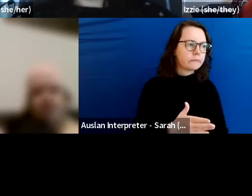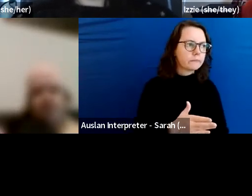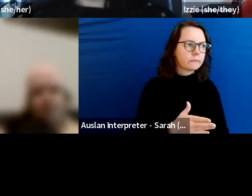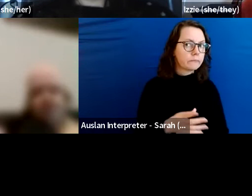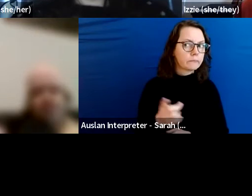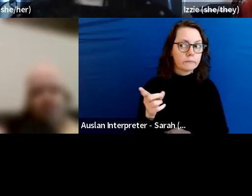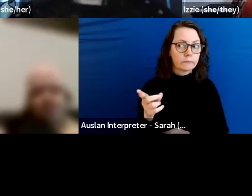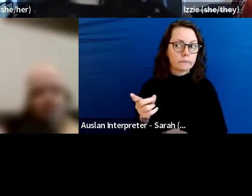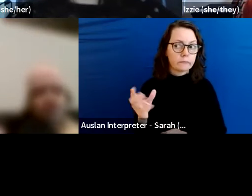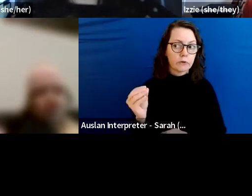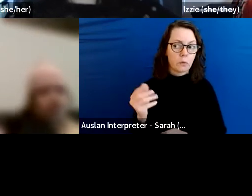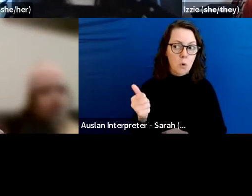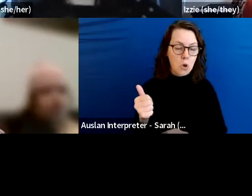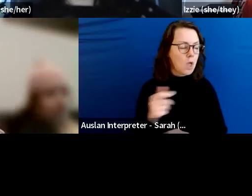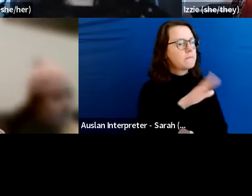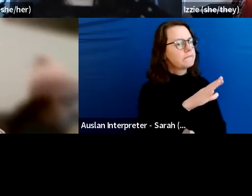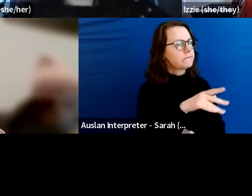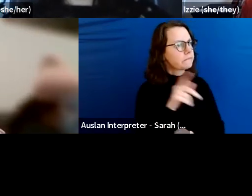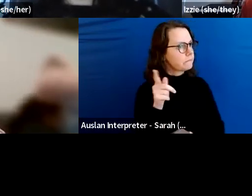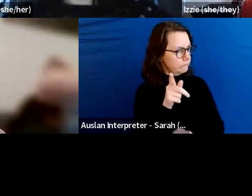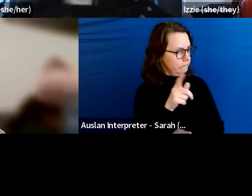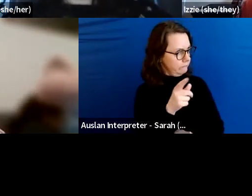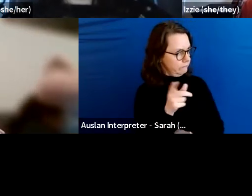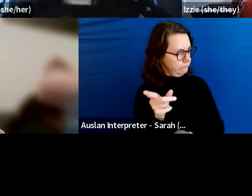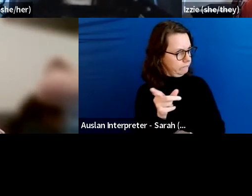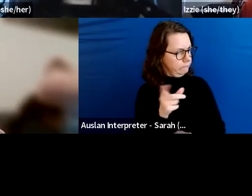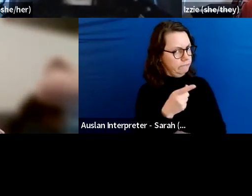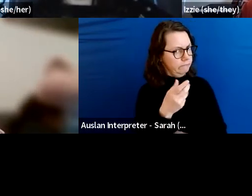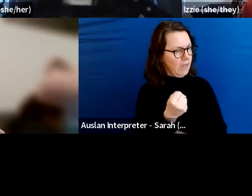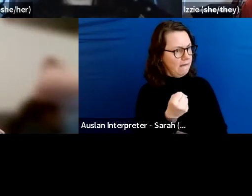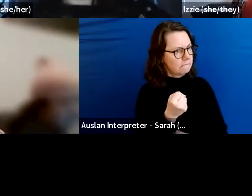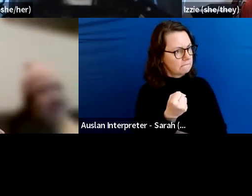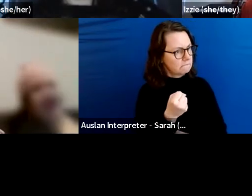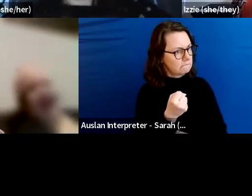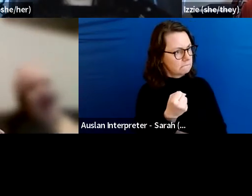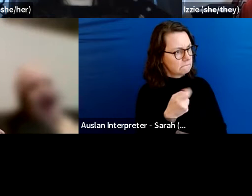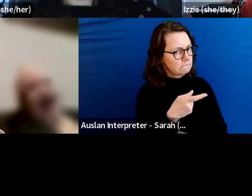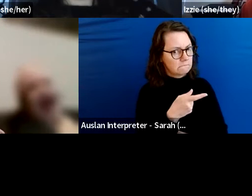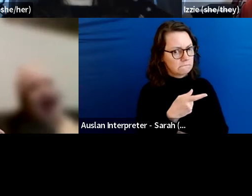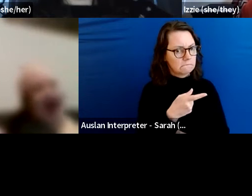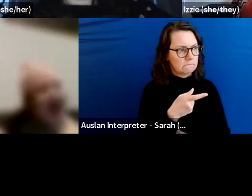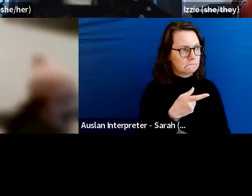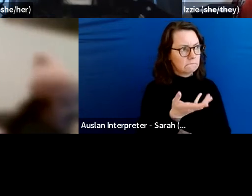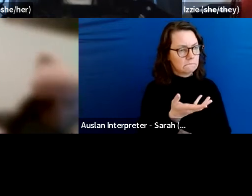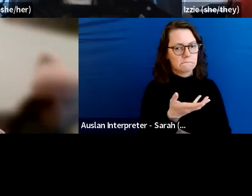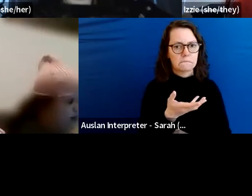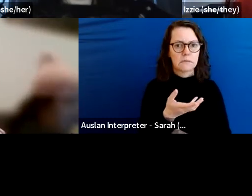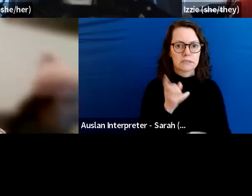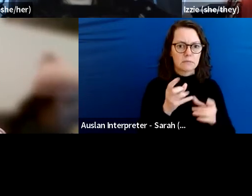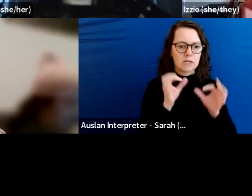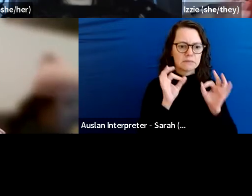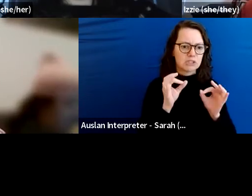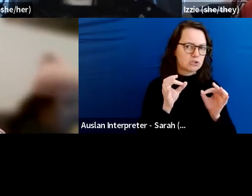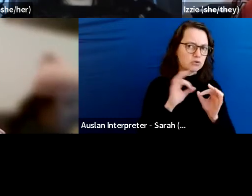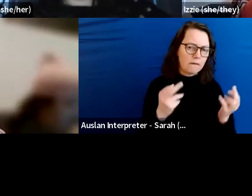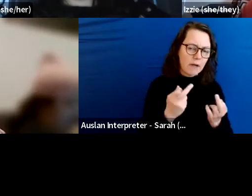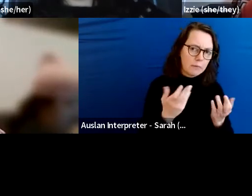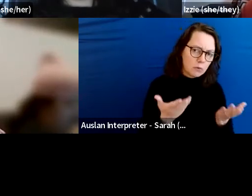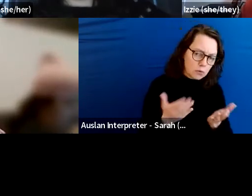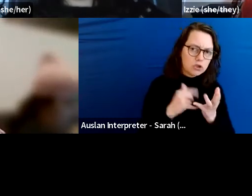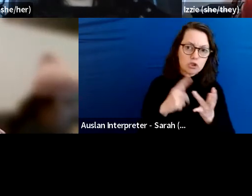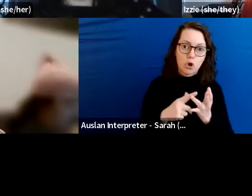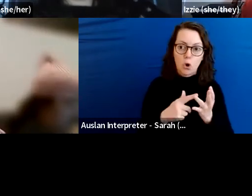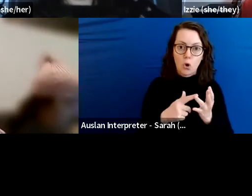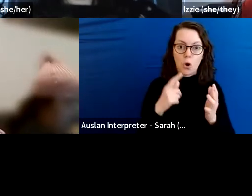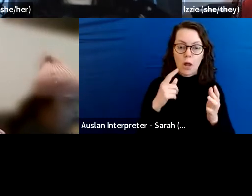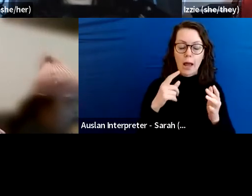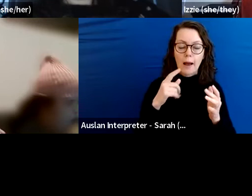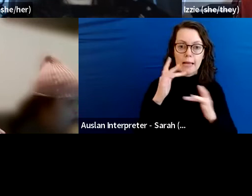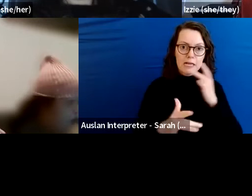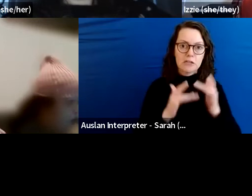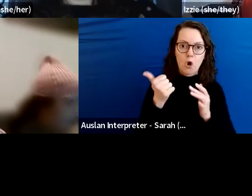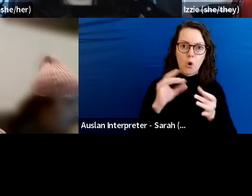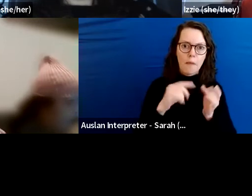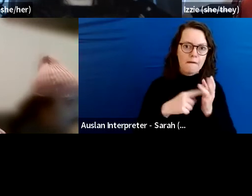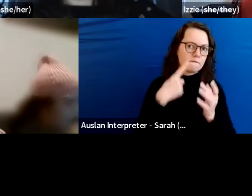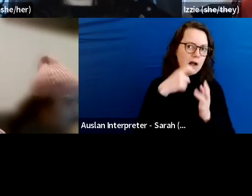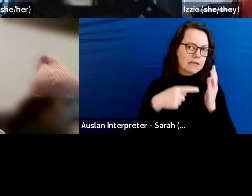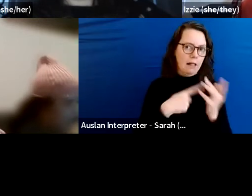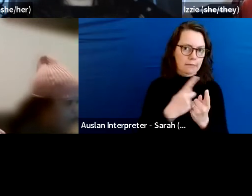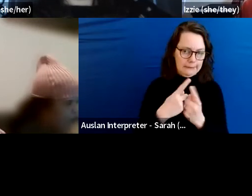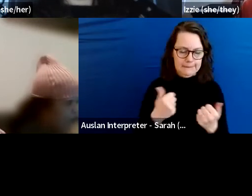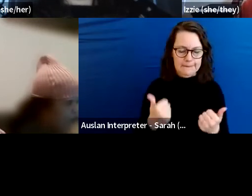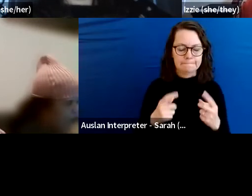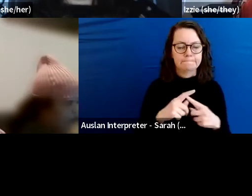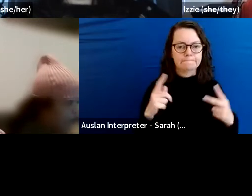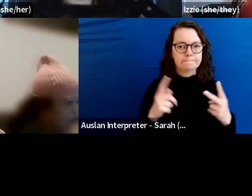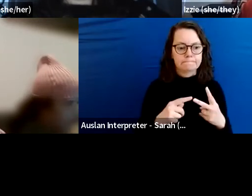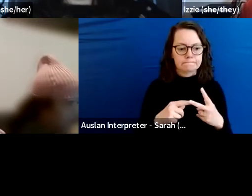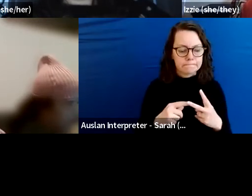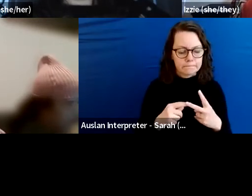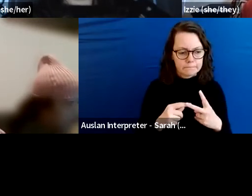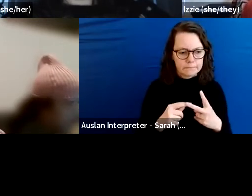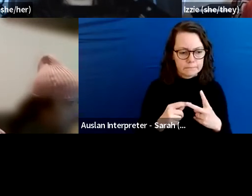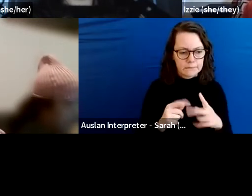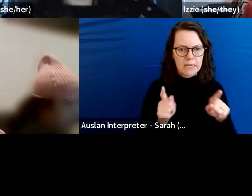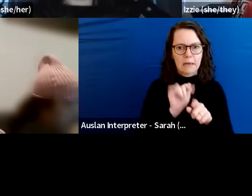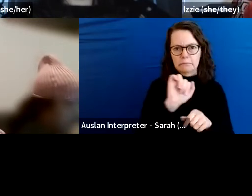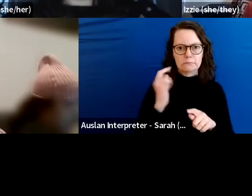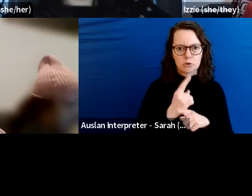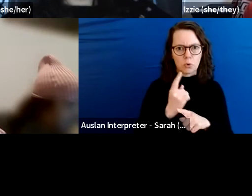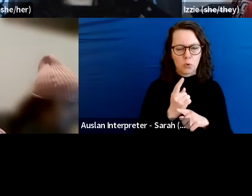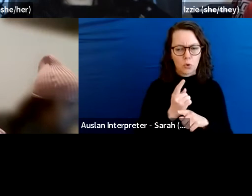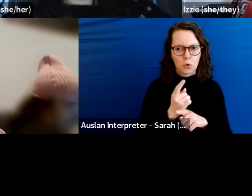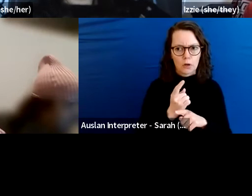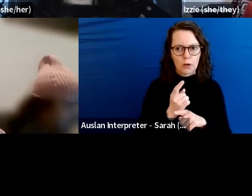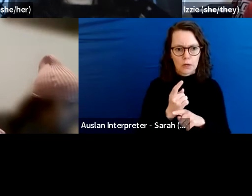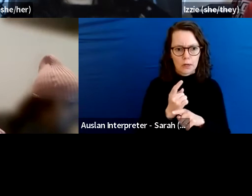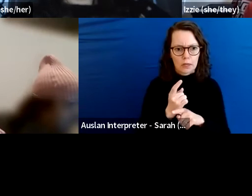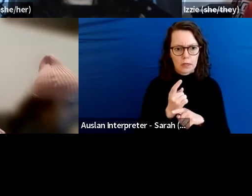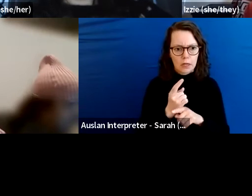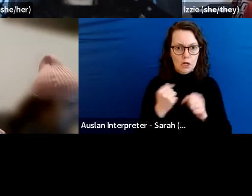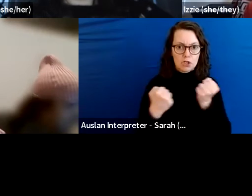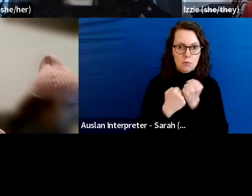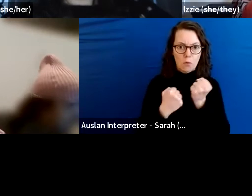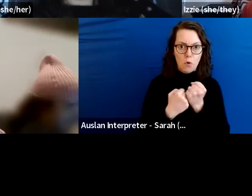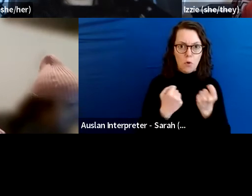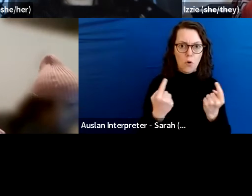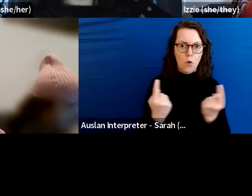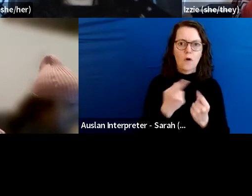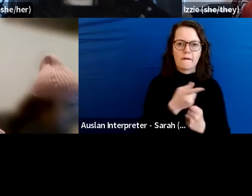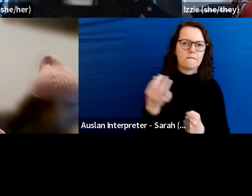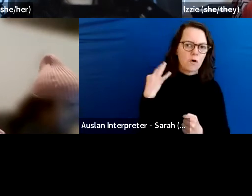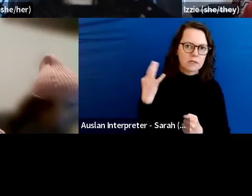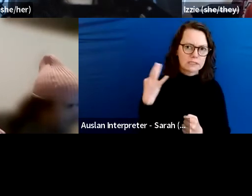they've suggested for me, and then I don't have to go and find a specialist which often there are specialists available in my area. So that can be one really good place. I also found similar to the others as well, is that often my supports our volunteers